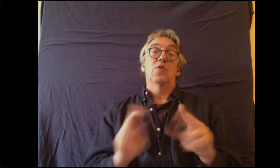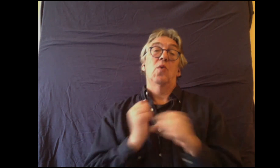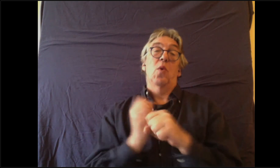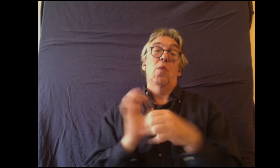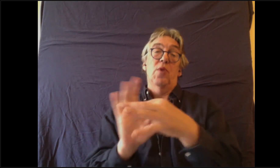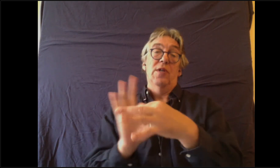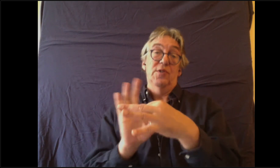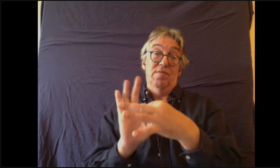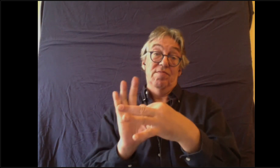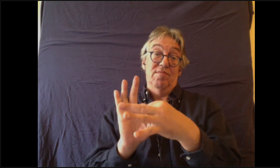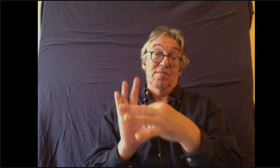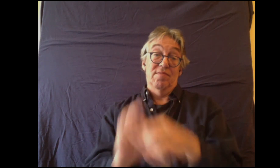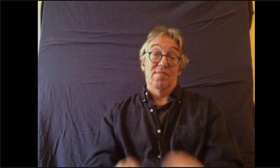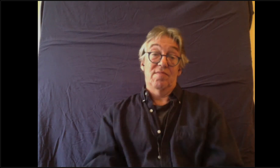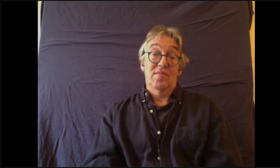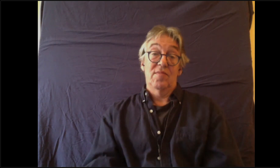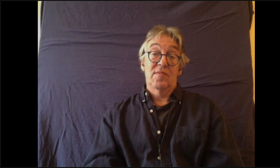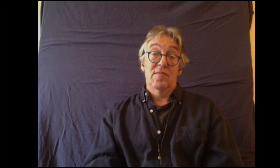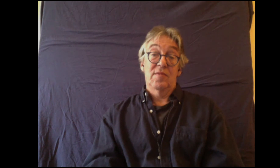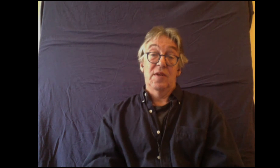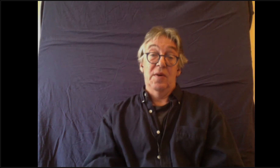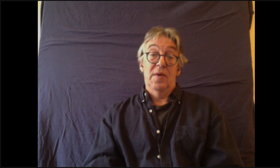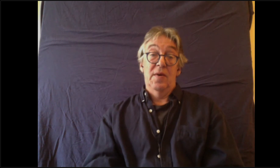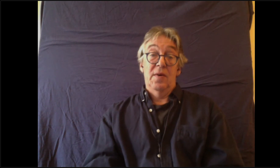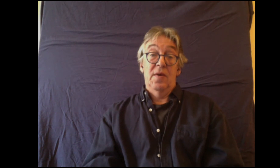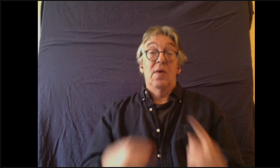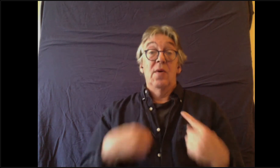and that we work with our partners in different countries,